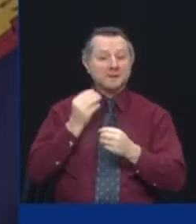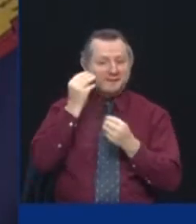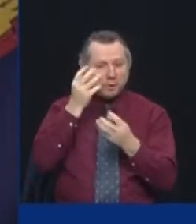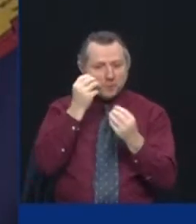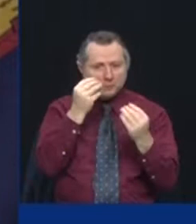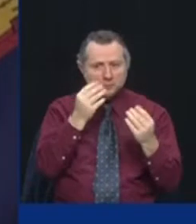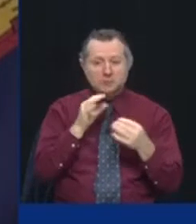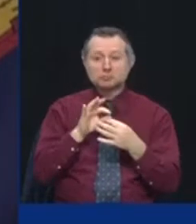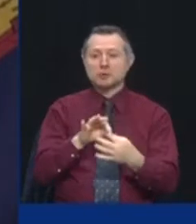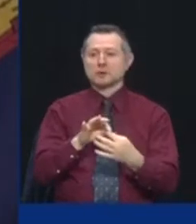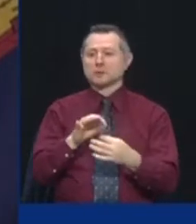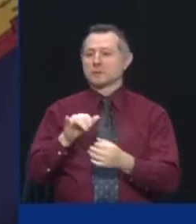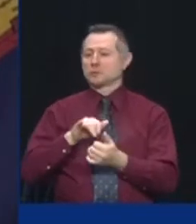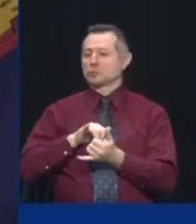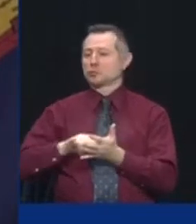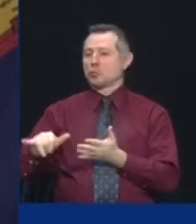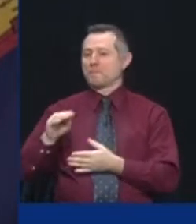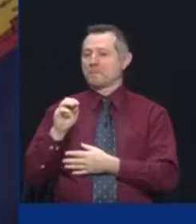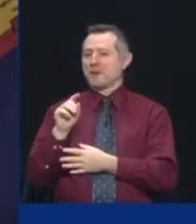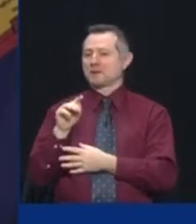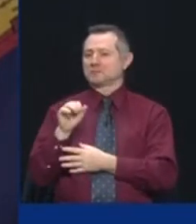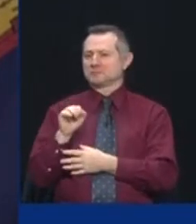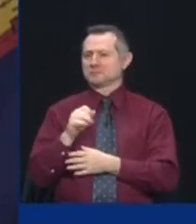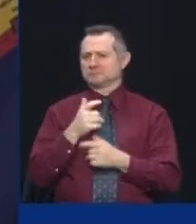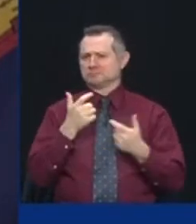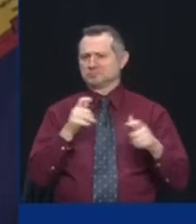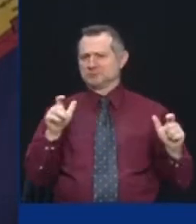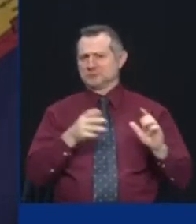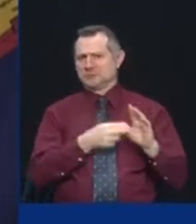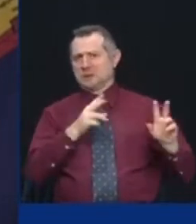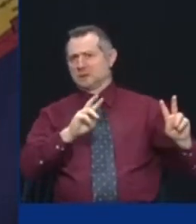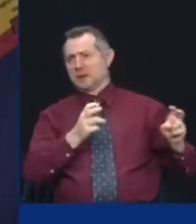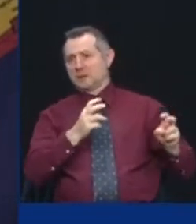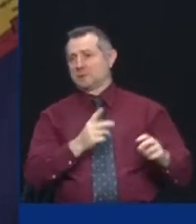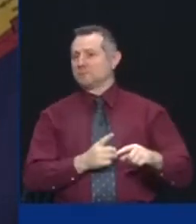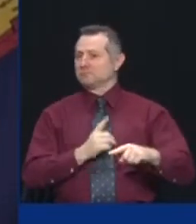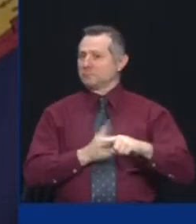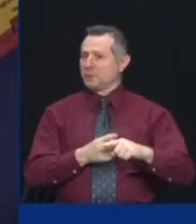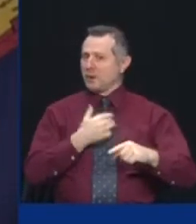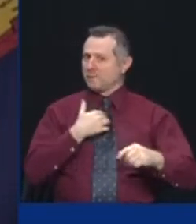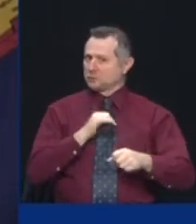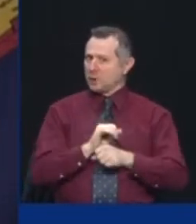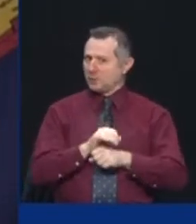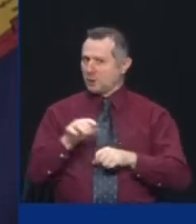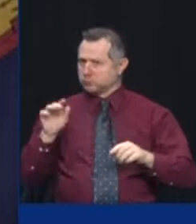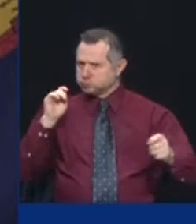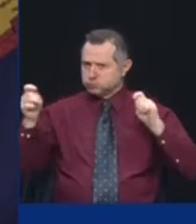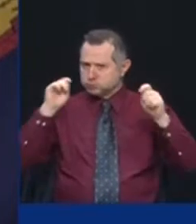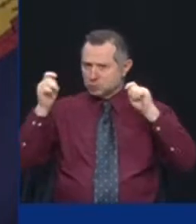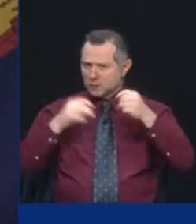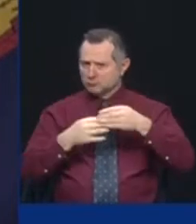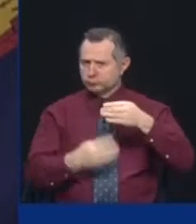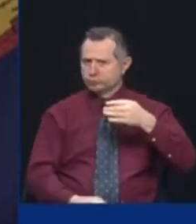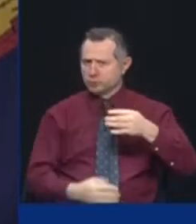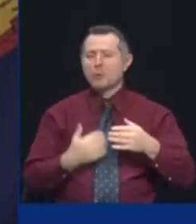CONTENT AND COMMUNICATIONS OFFICER FOR THE NEW YORK METS.